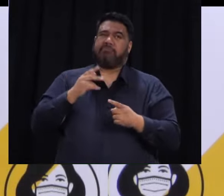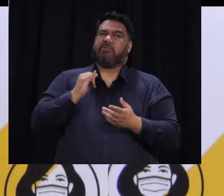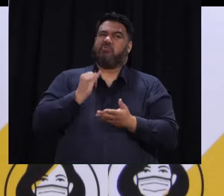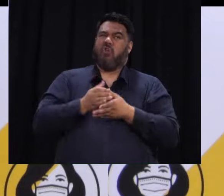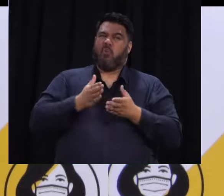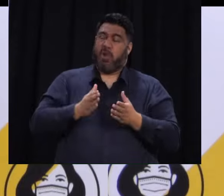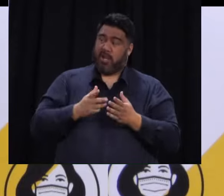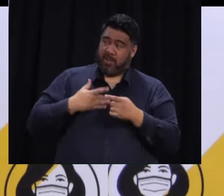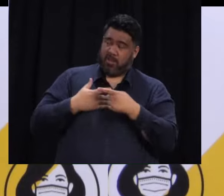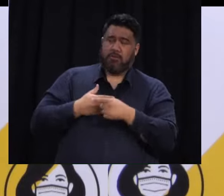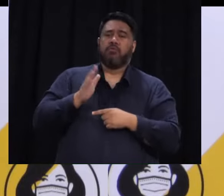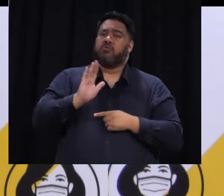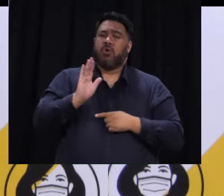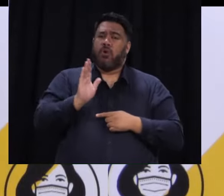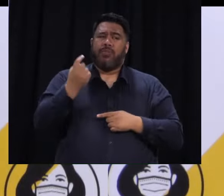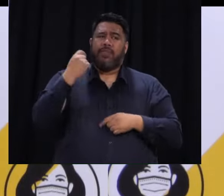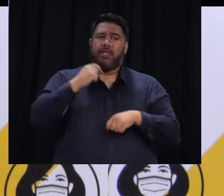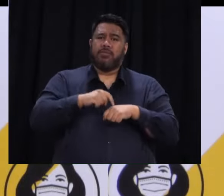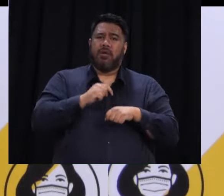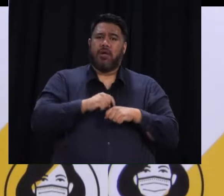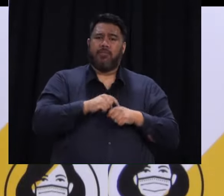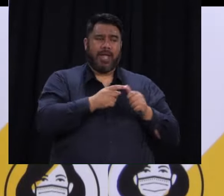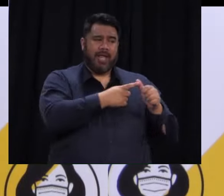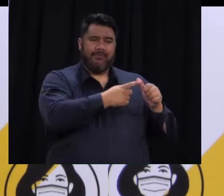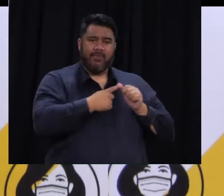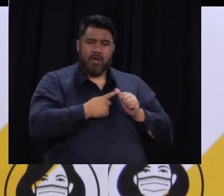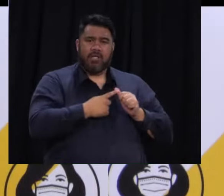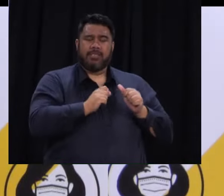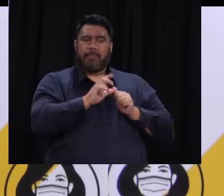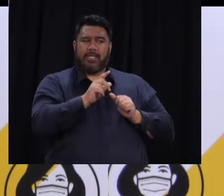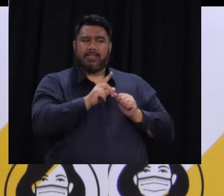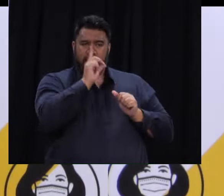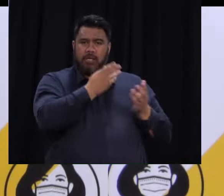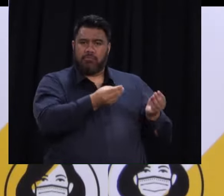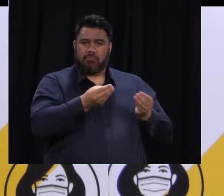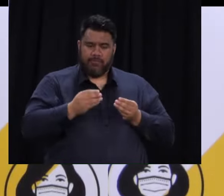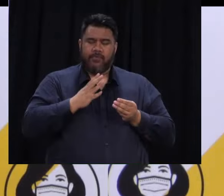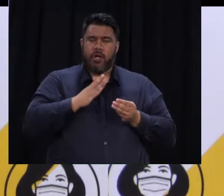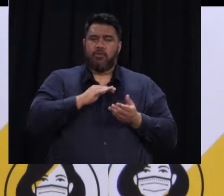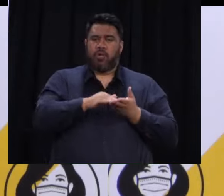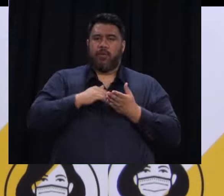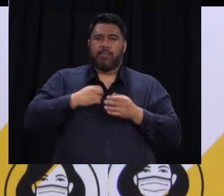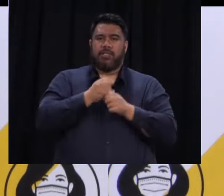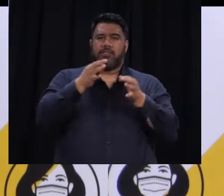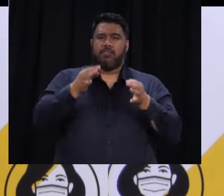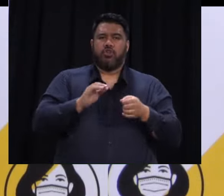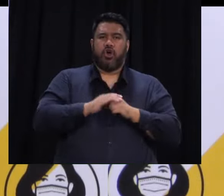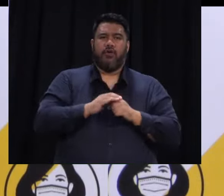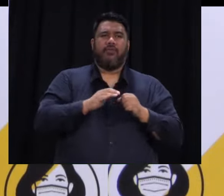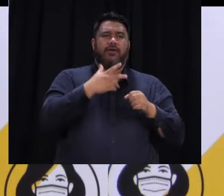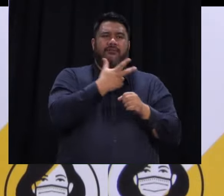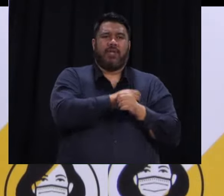young people are a lot more social. Do you regret that start in No, not at all. We took the